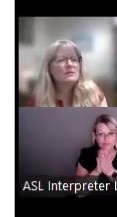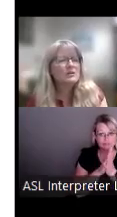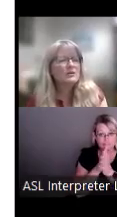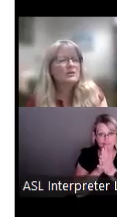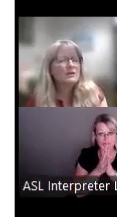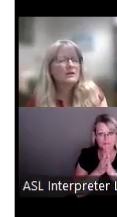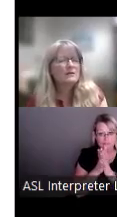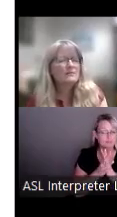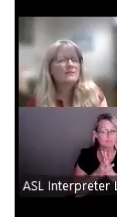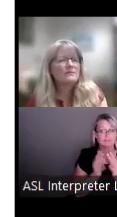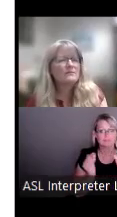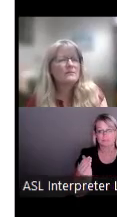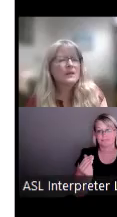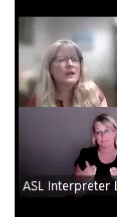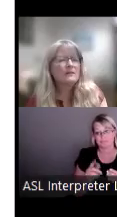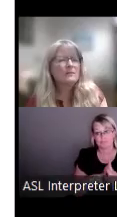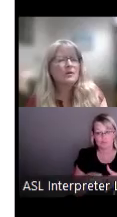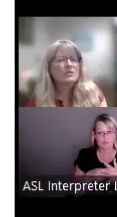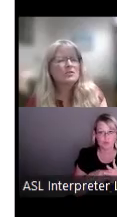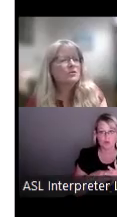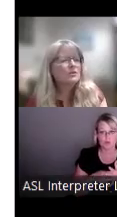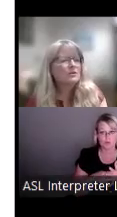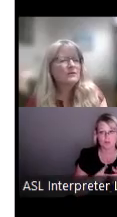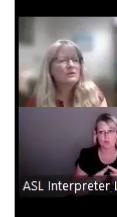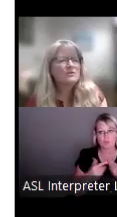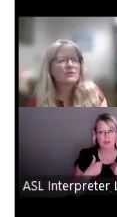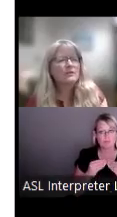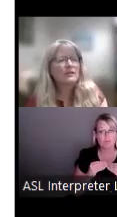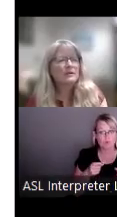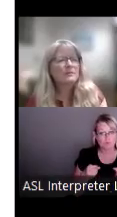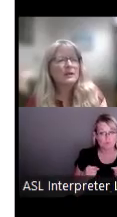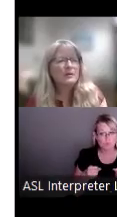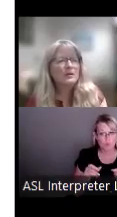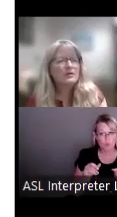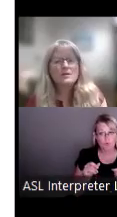to start having more control if they're scribbling. On paper,